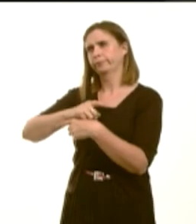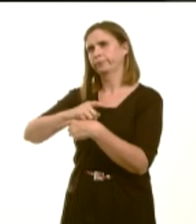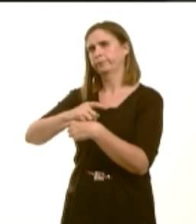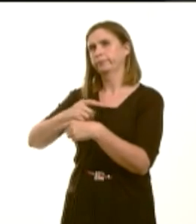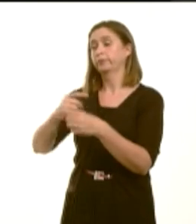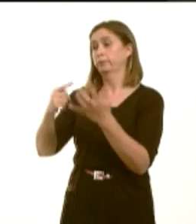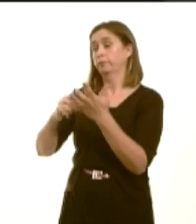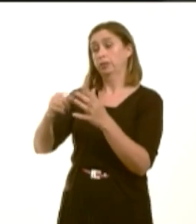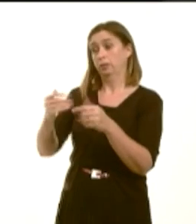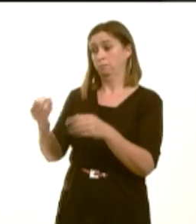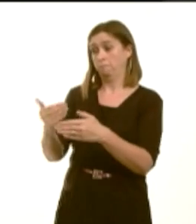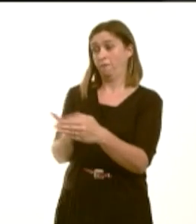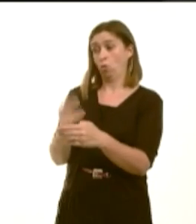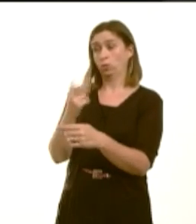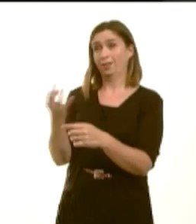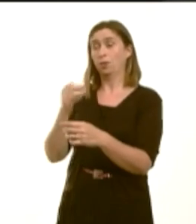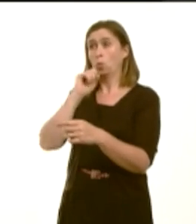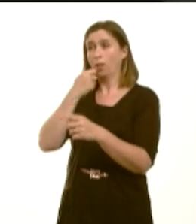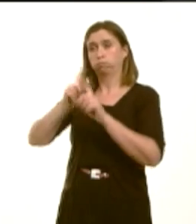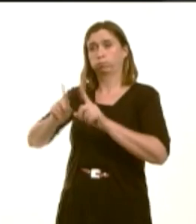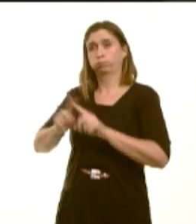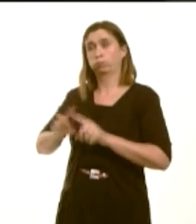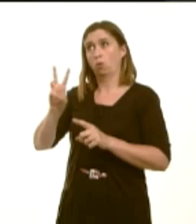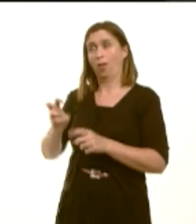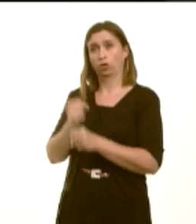taxes, including stamp duty and landfill tax, will be devolved to the Welsh Government,